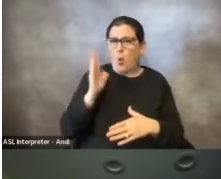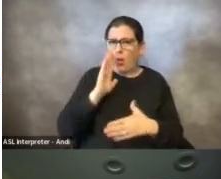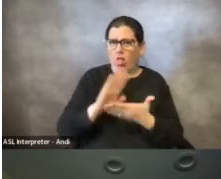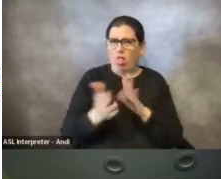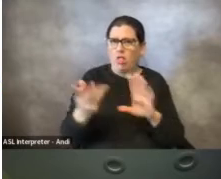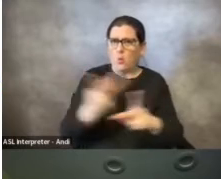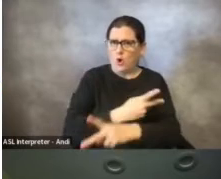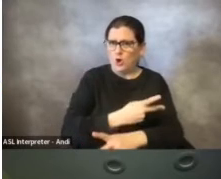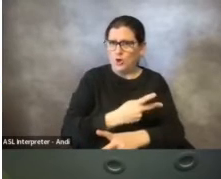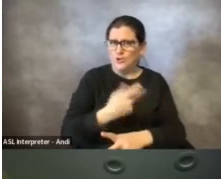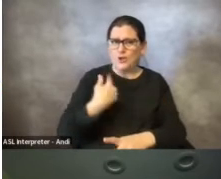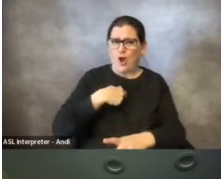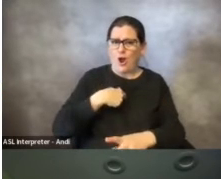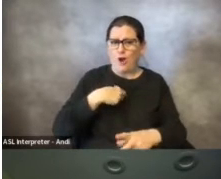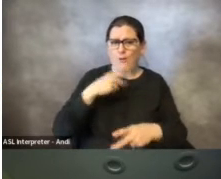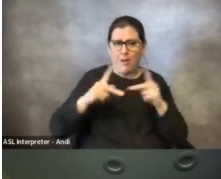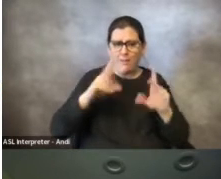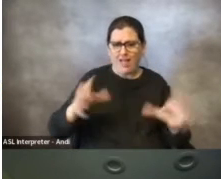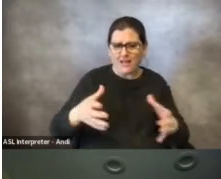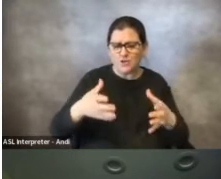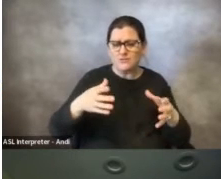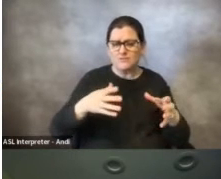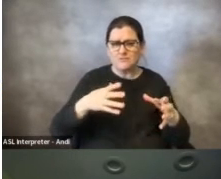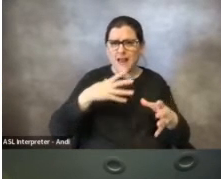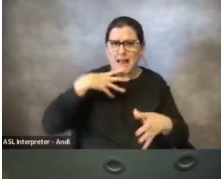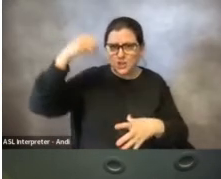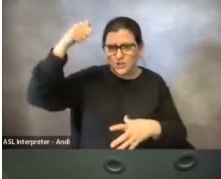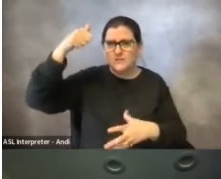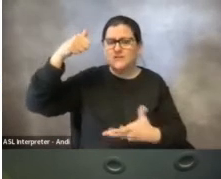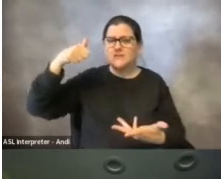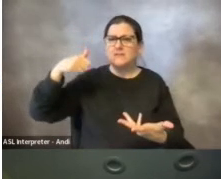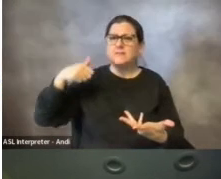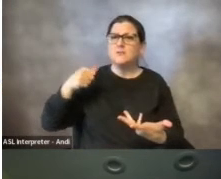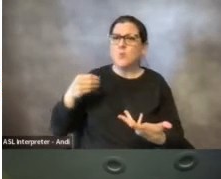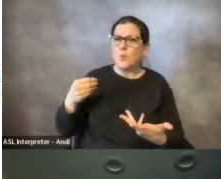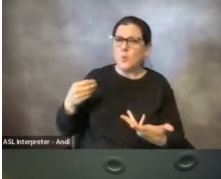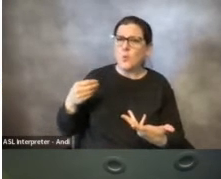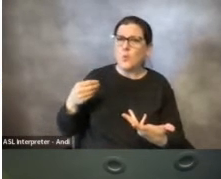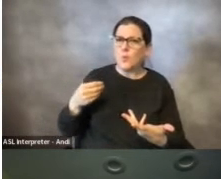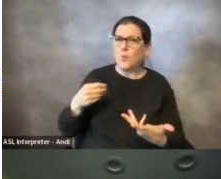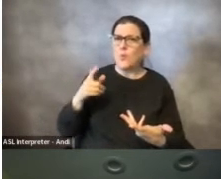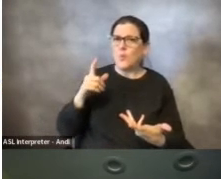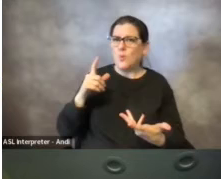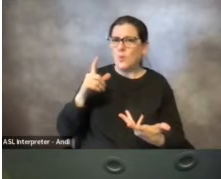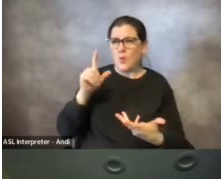our population ages that aging, it's, it's a growing thing. So, you know, you got to get on board sooner or later. And I